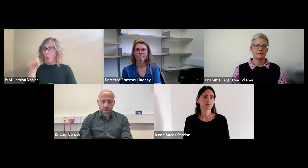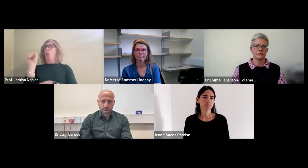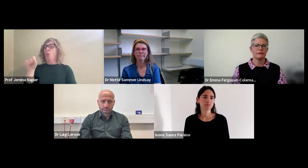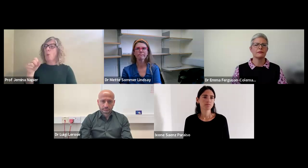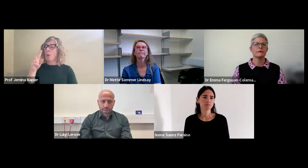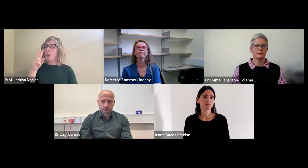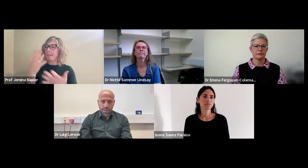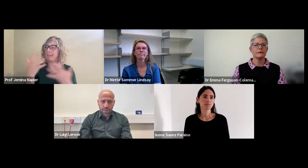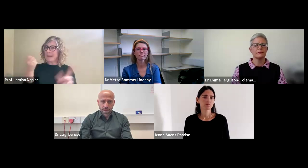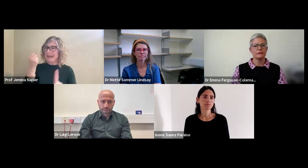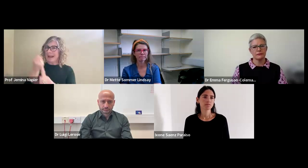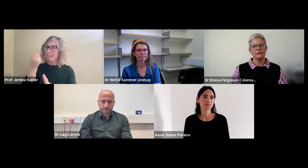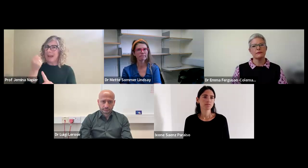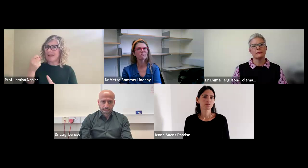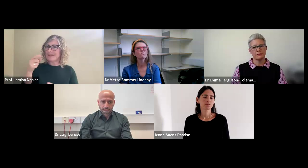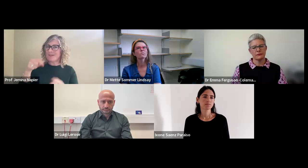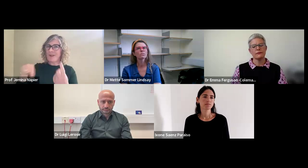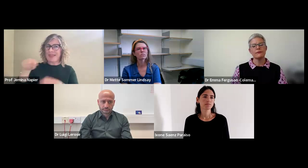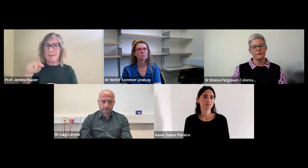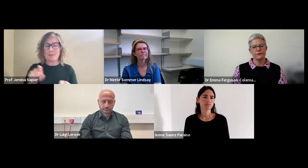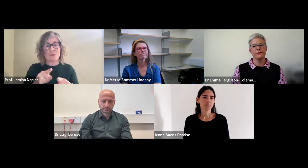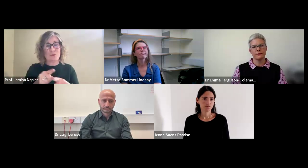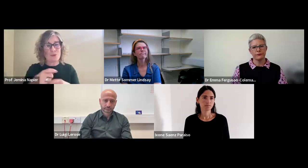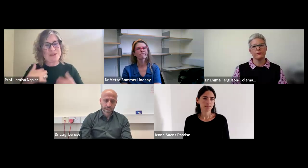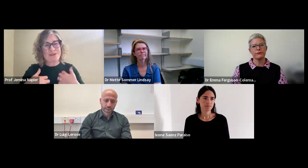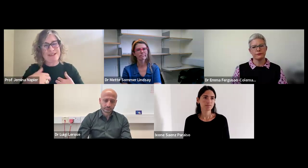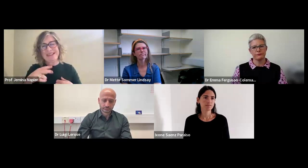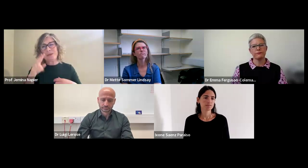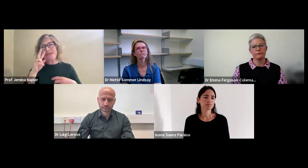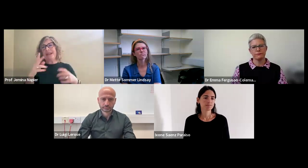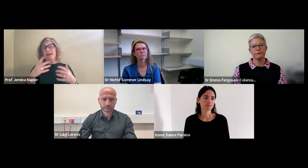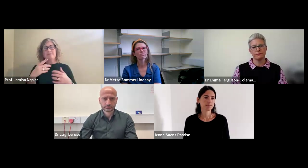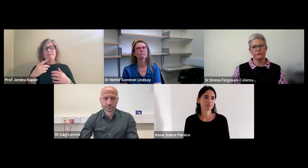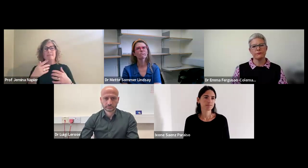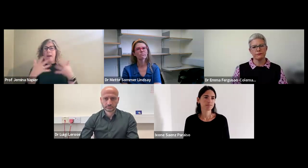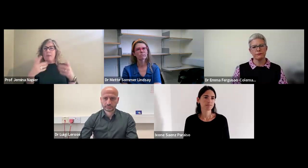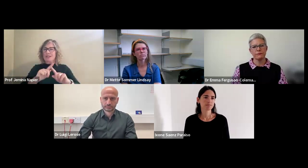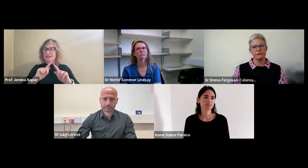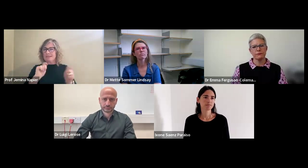in this strongly signing environment. You can see the difference it makes to their attitude - it's